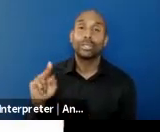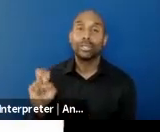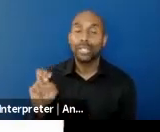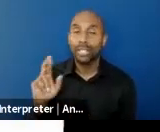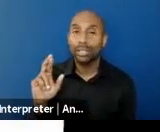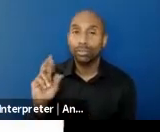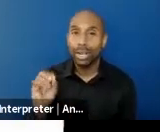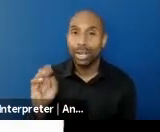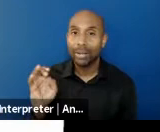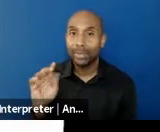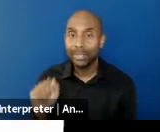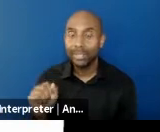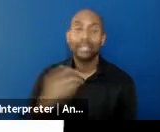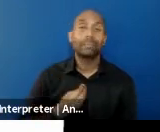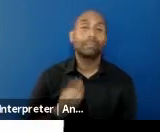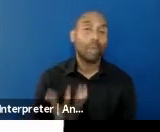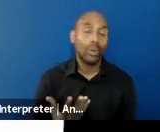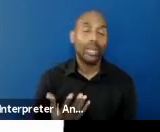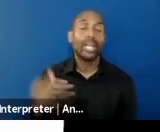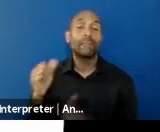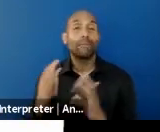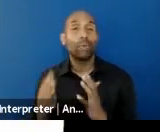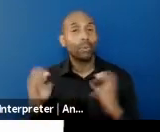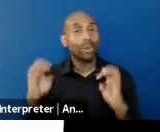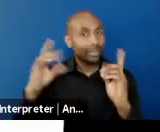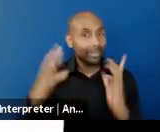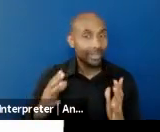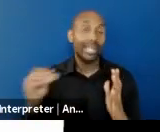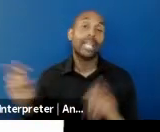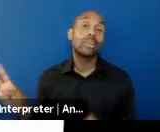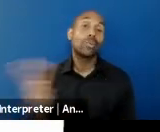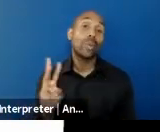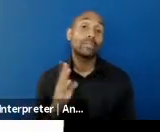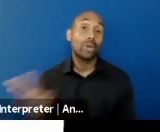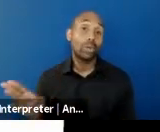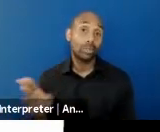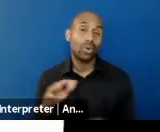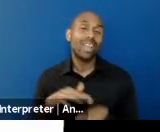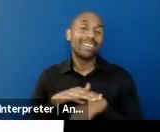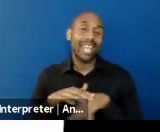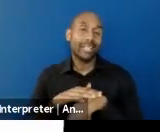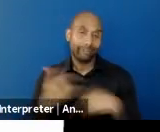Former educator and west Baltimore native.